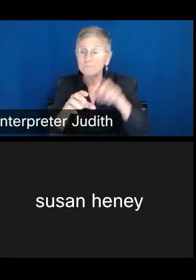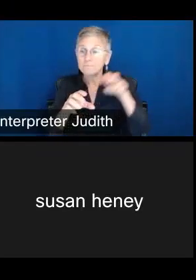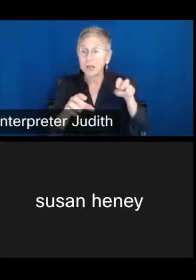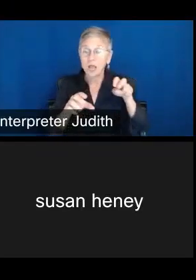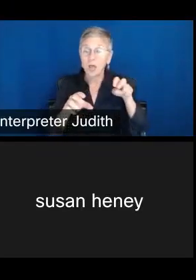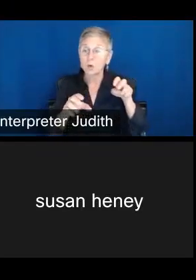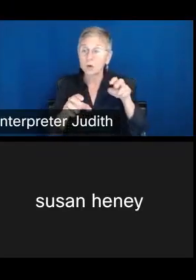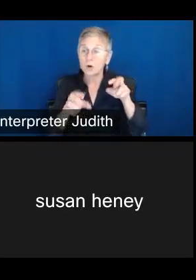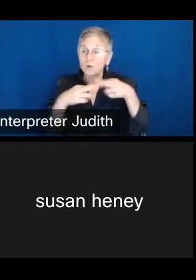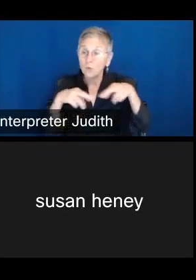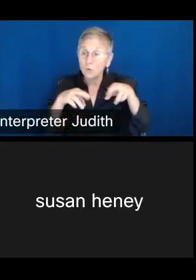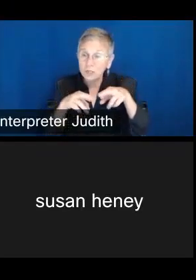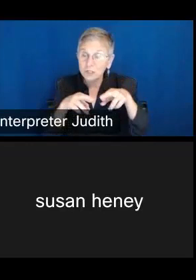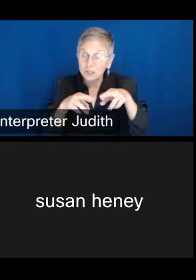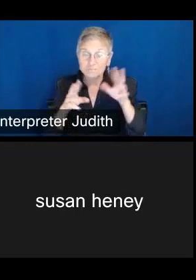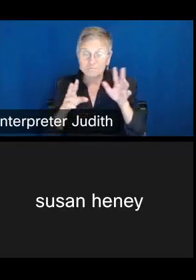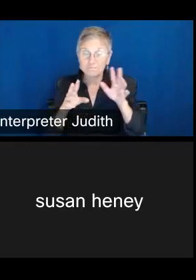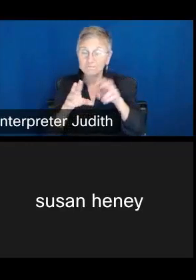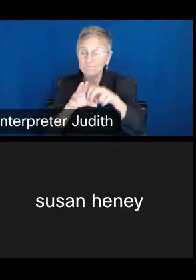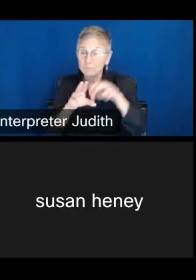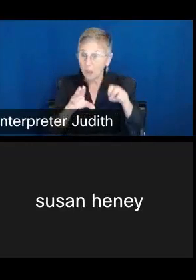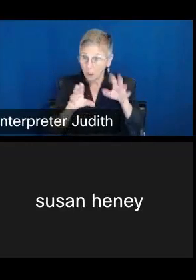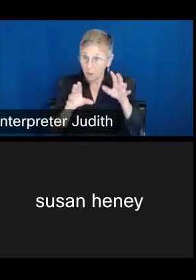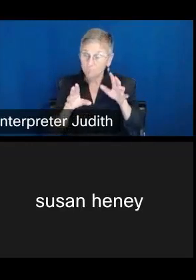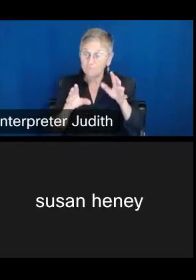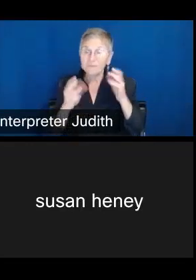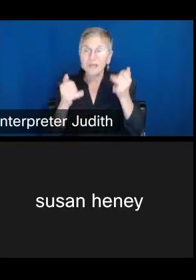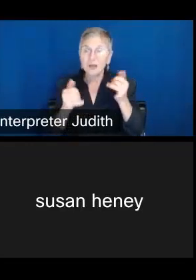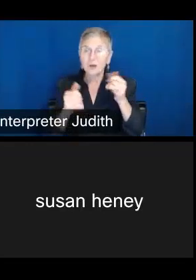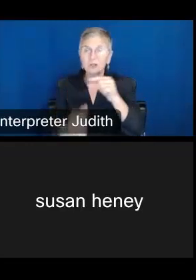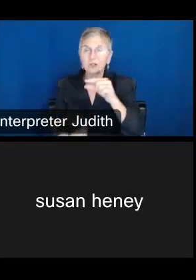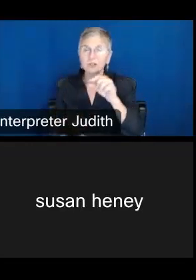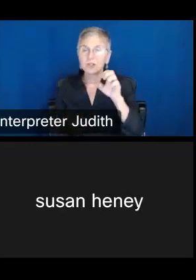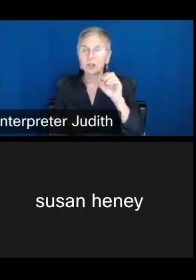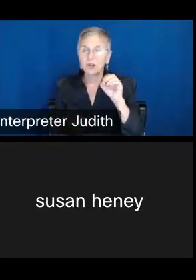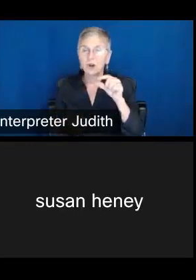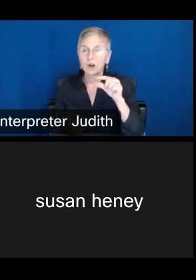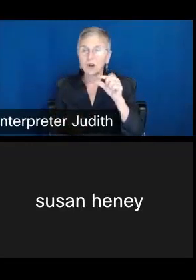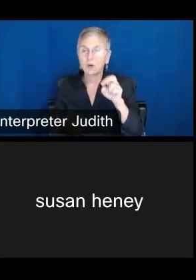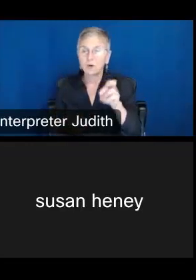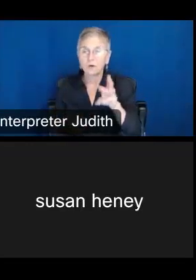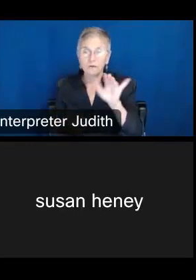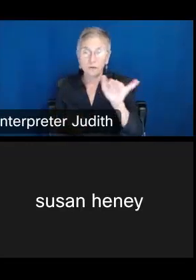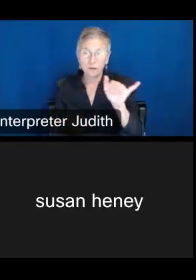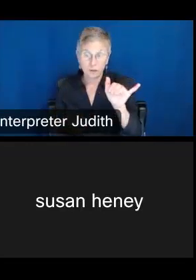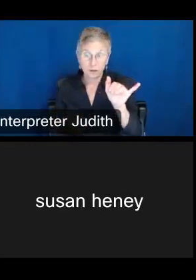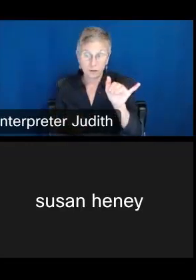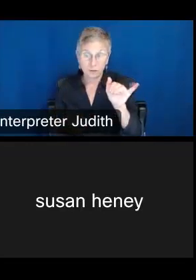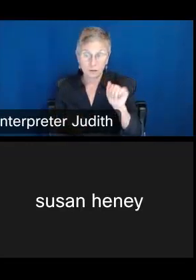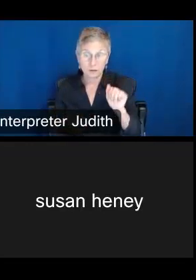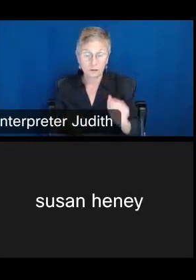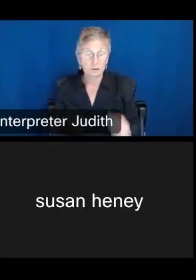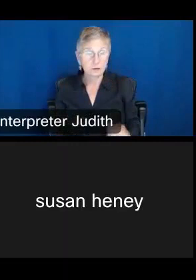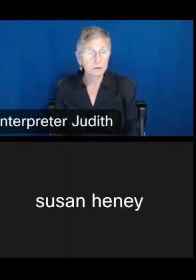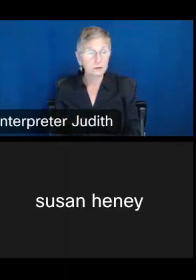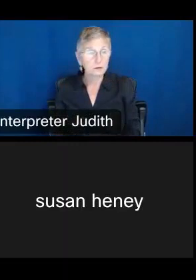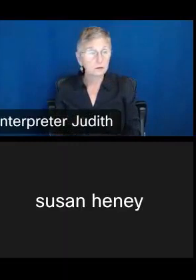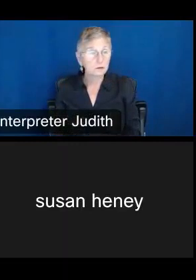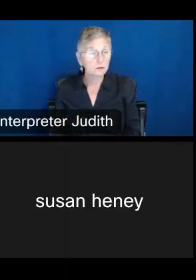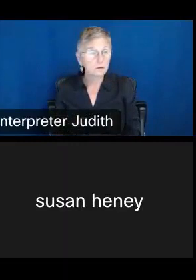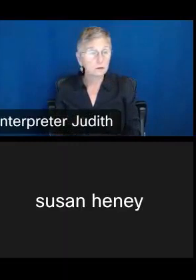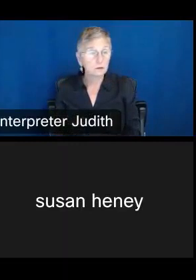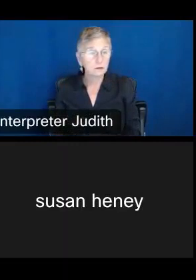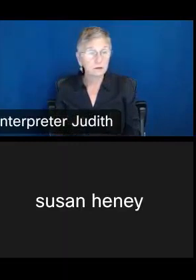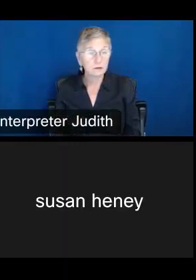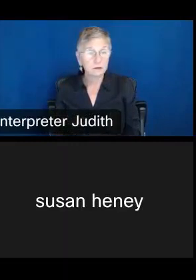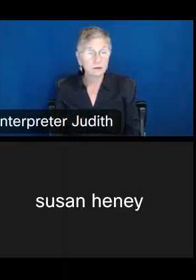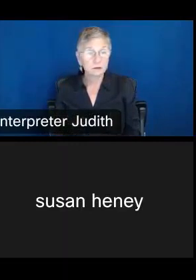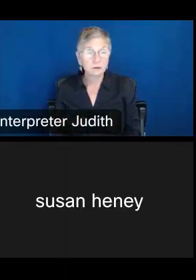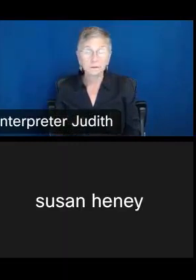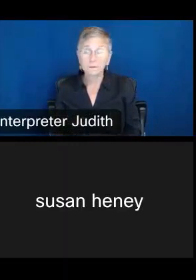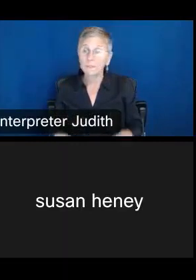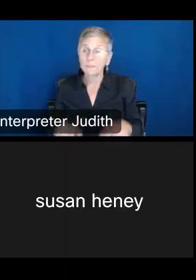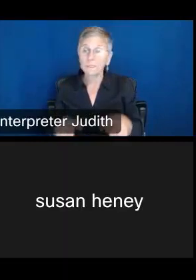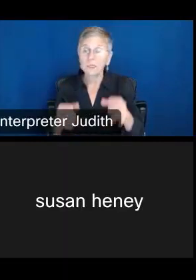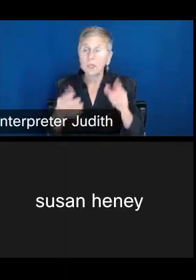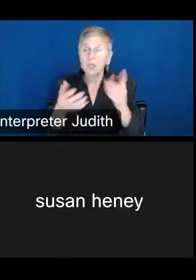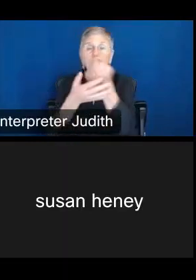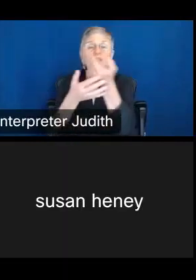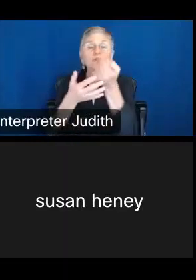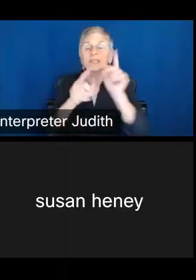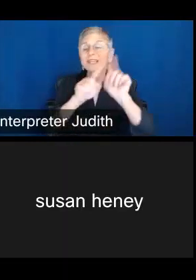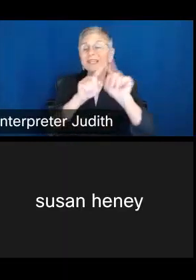Geography, if you can follow along. Once you delete all those regions, we're going to select